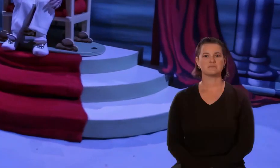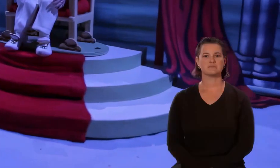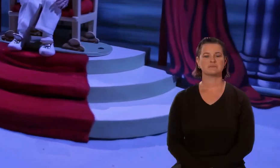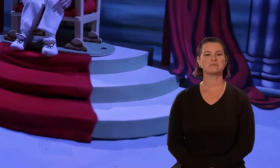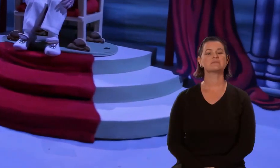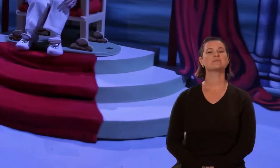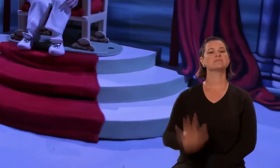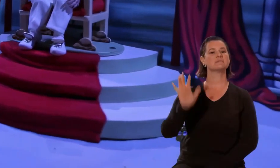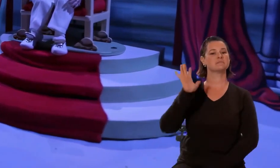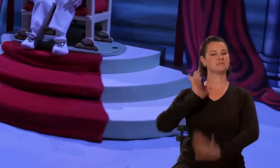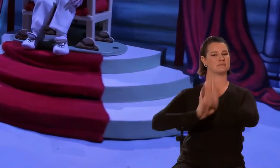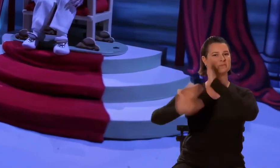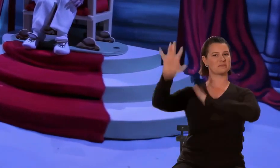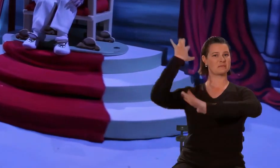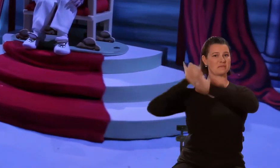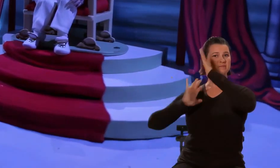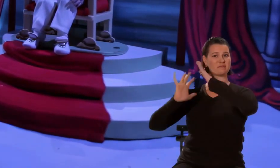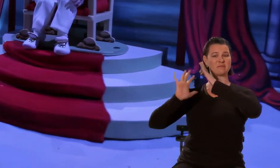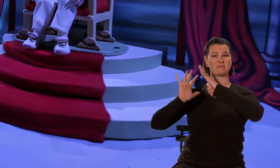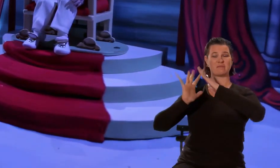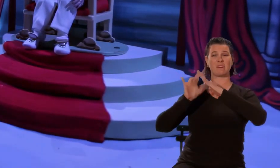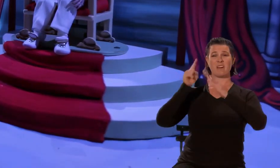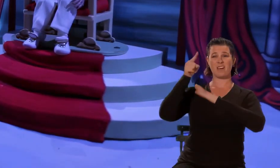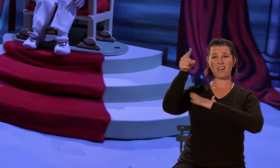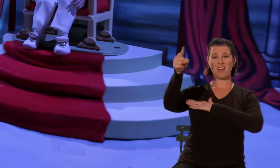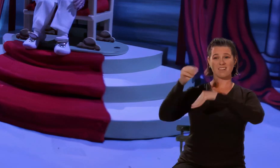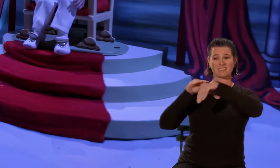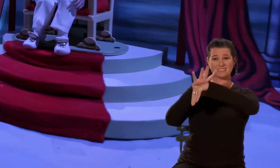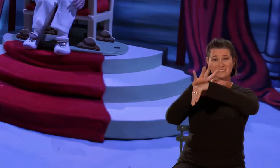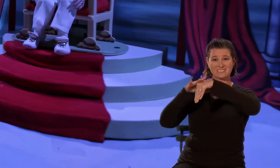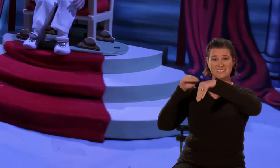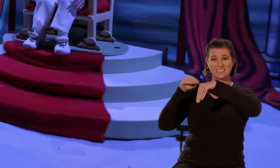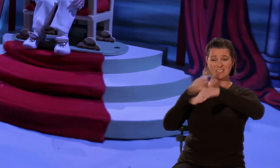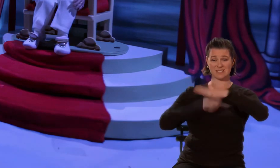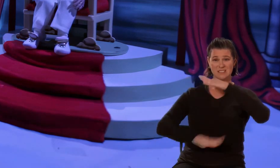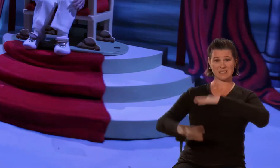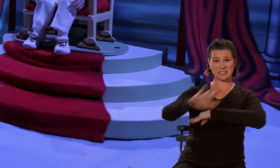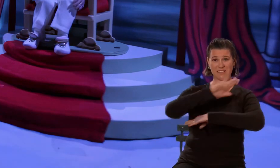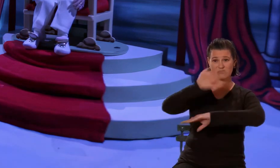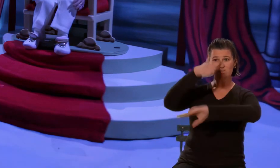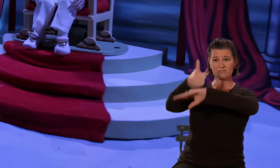[narrator] Once upon a time, in a kingdom by the sea, there lived a little princess named Lenore.